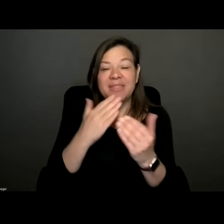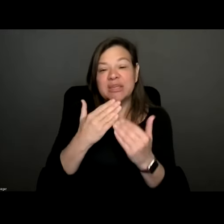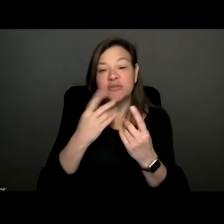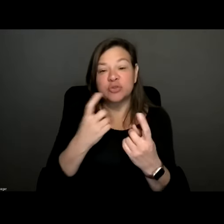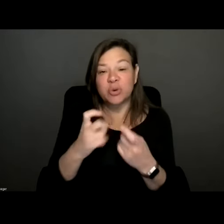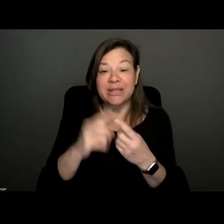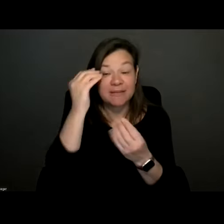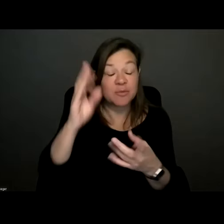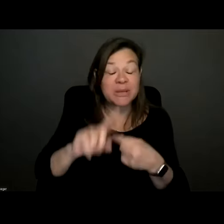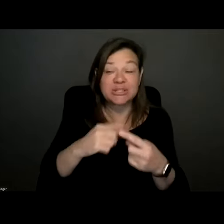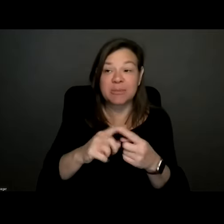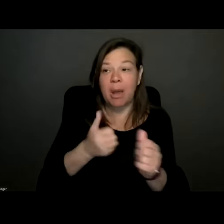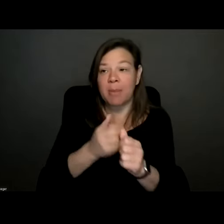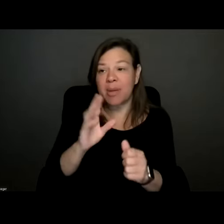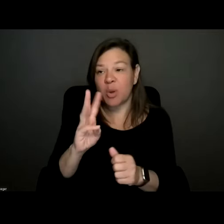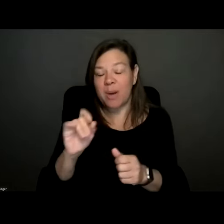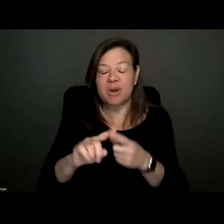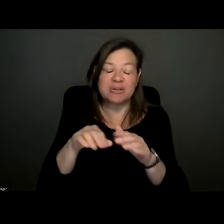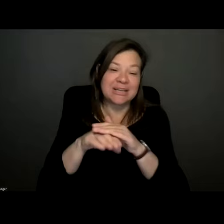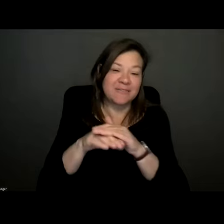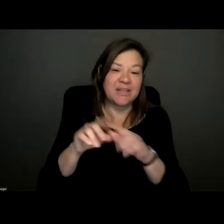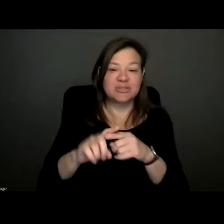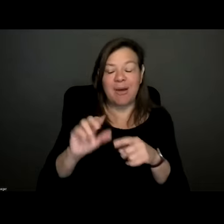and events can be found at accessvsa.org.